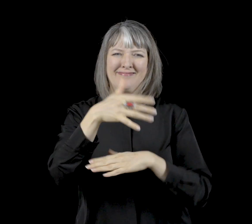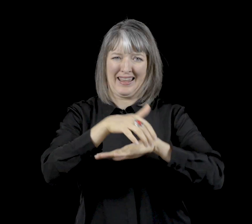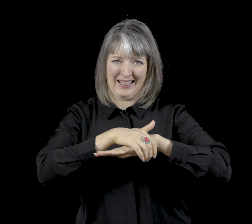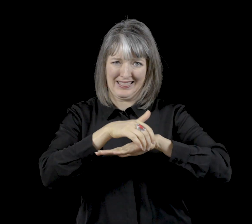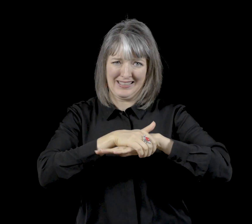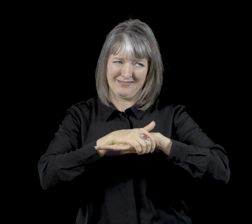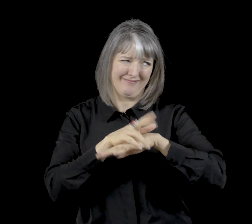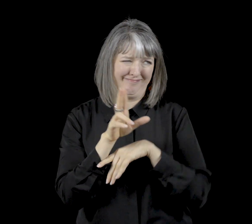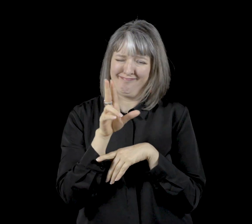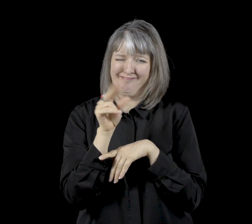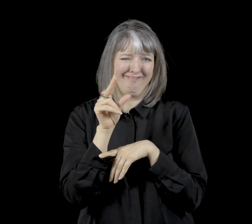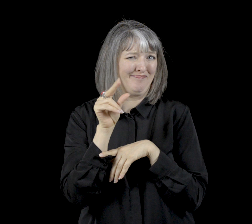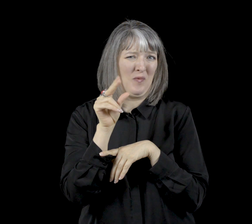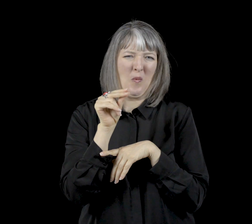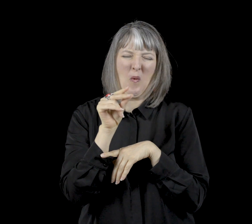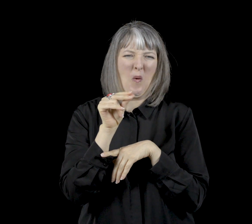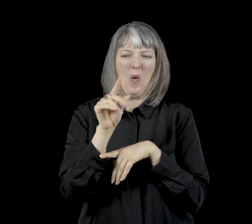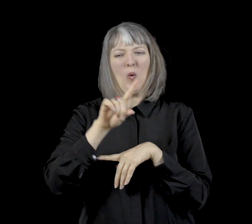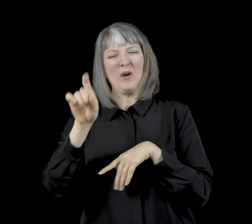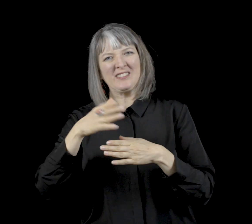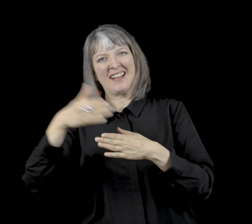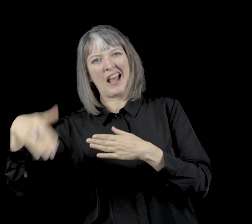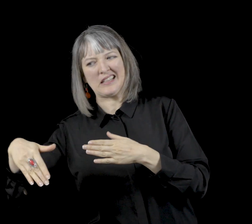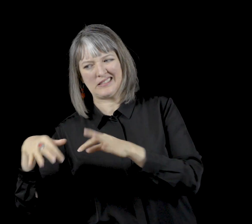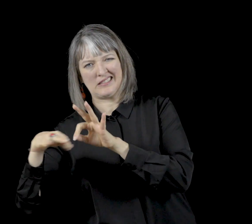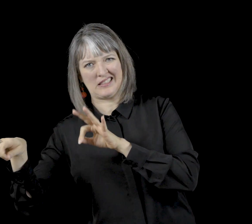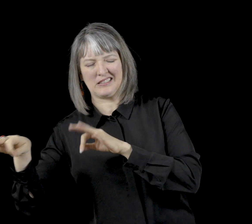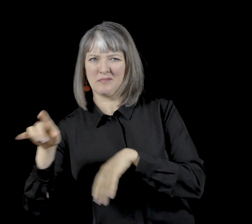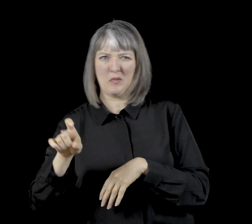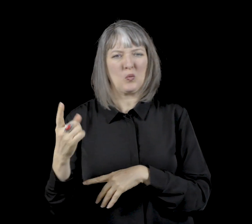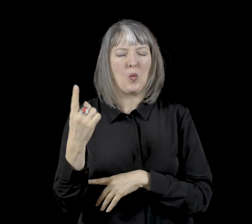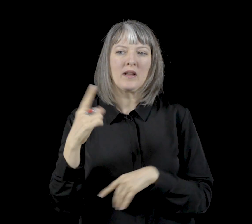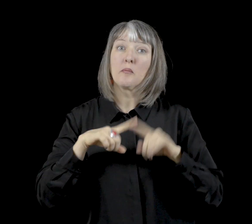Perhaps not in English for the placement is always at the end.